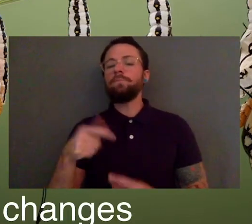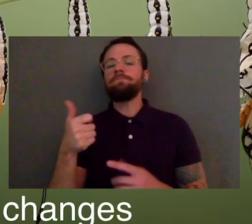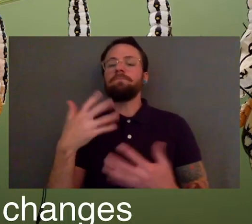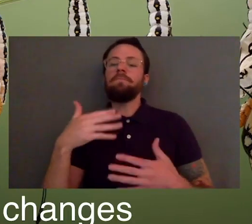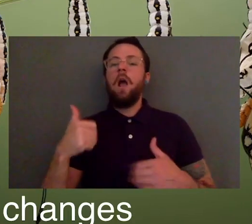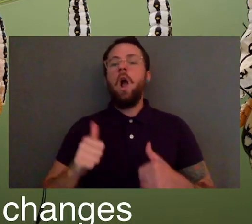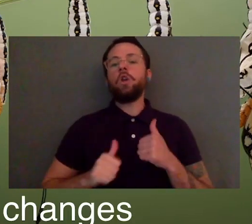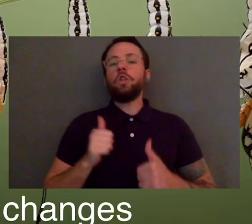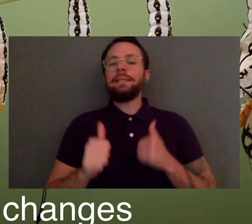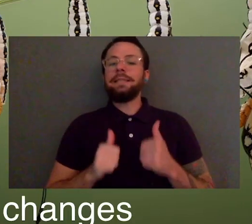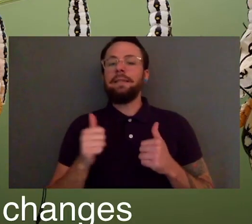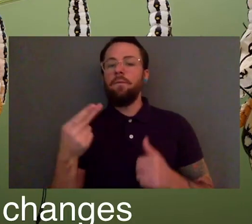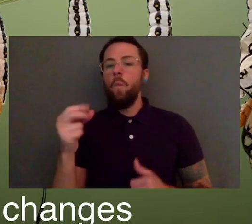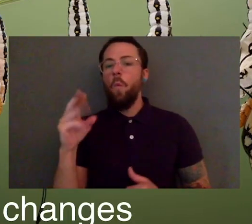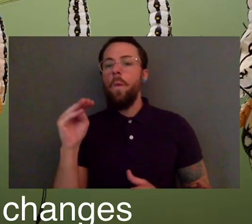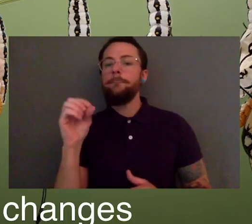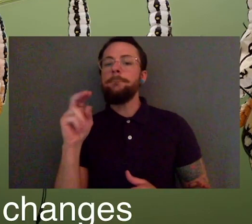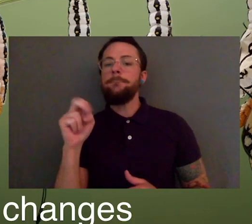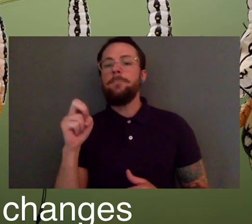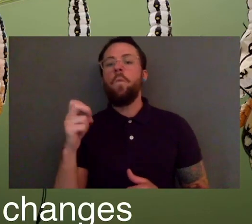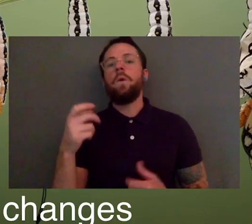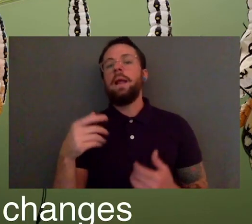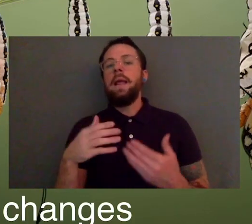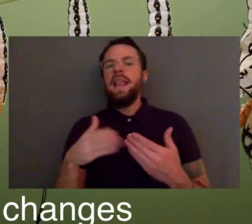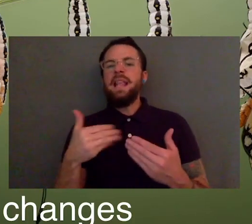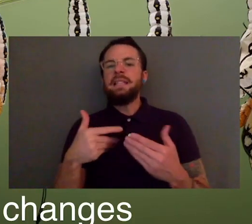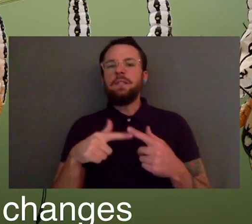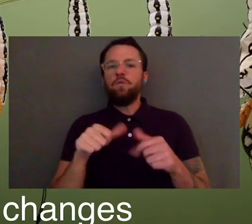Or they will take a testosterone blocker.